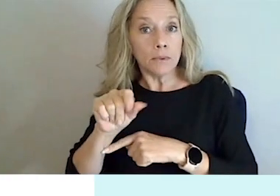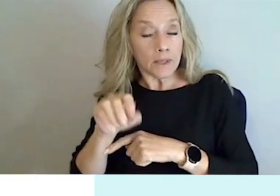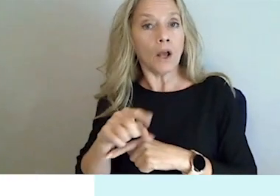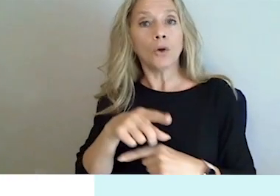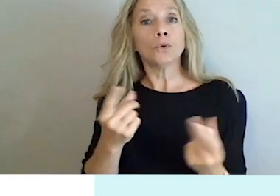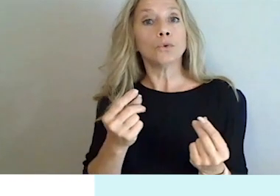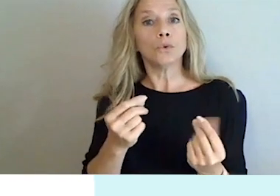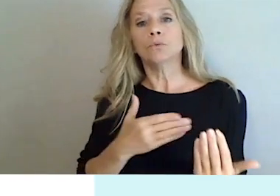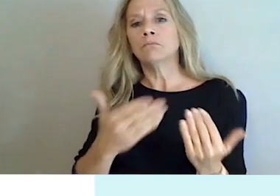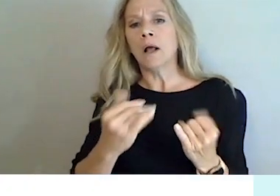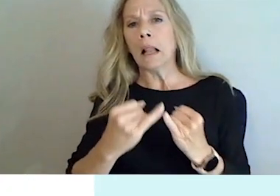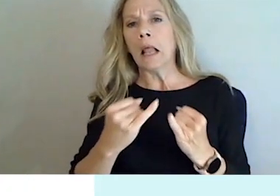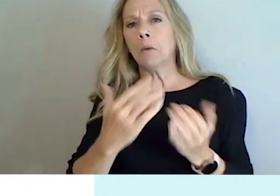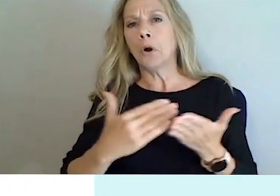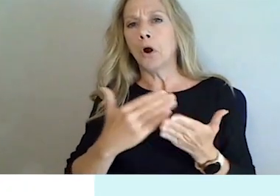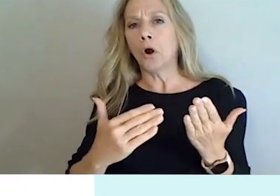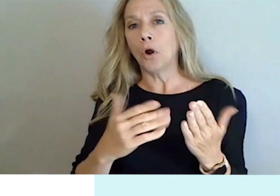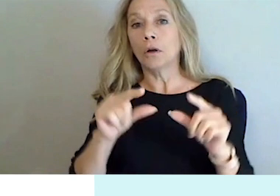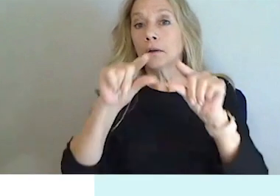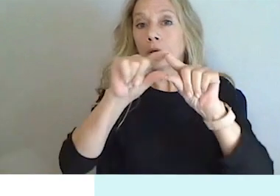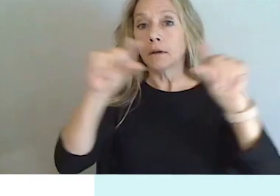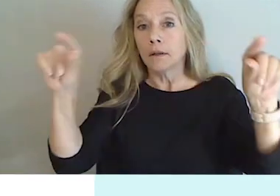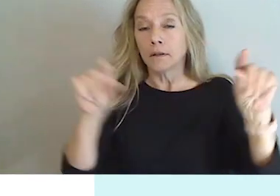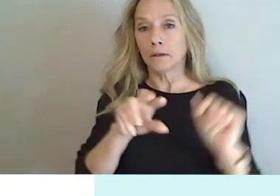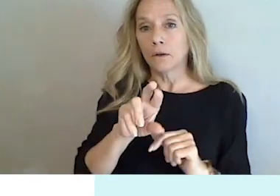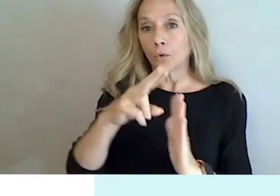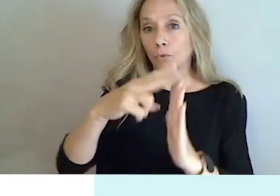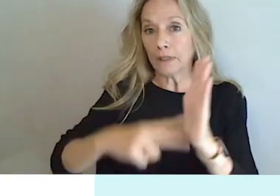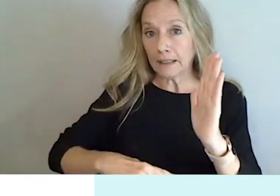the last parts of the packet titled, "Read and Sign this Renewal Packet."